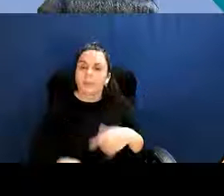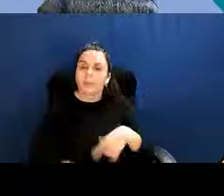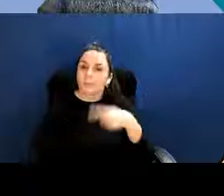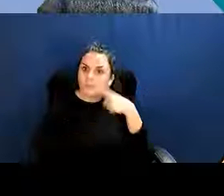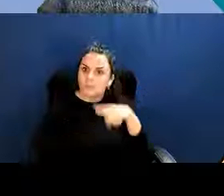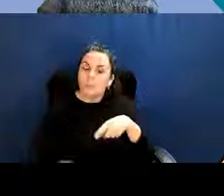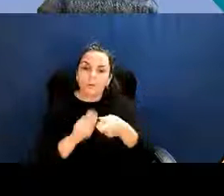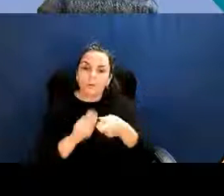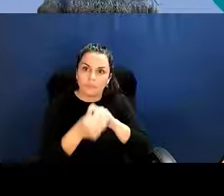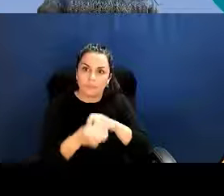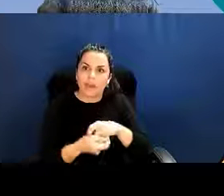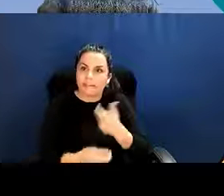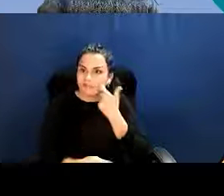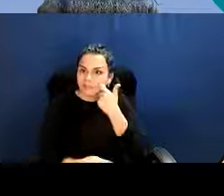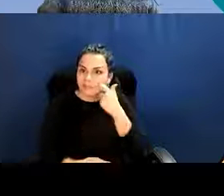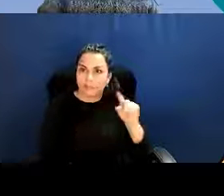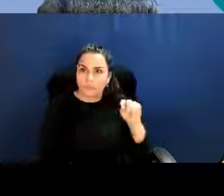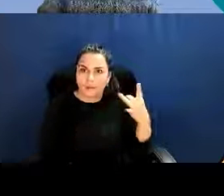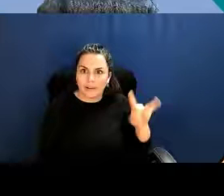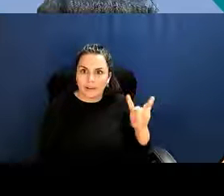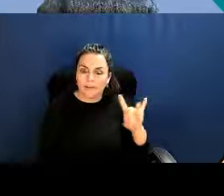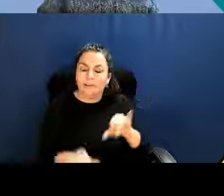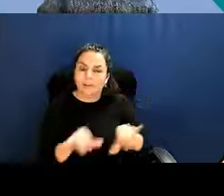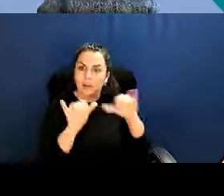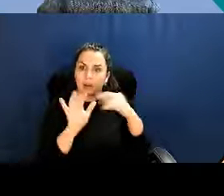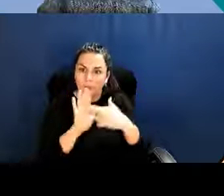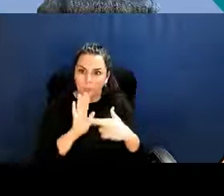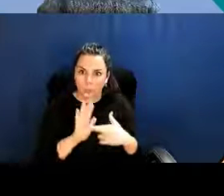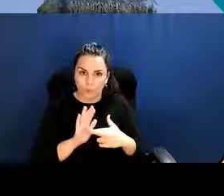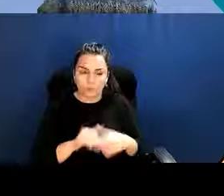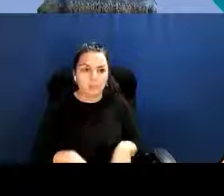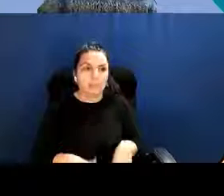Number one, it involved normal education practices.